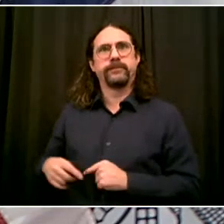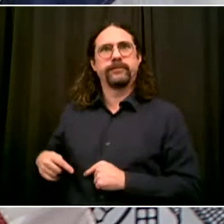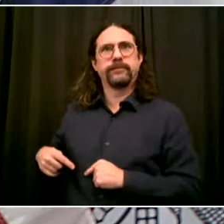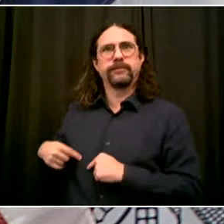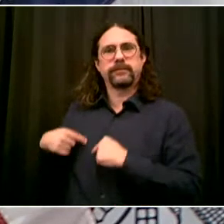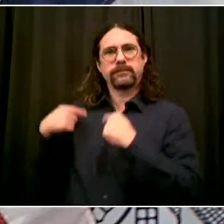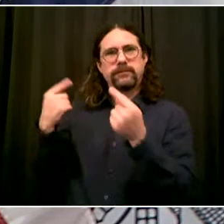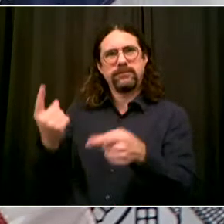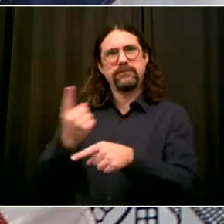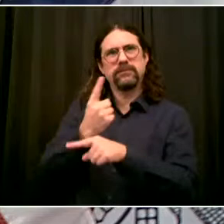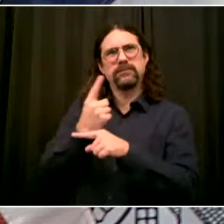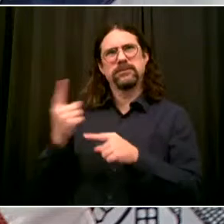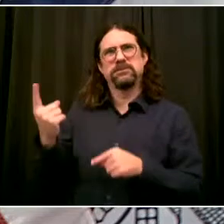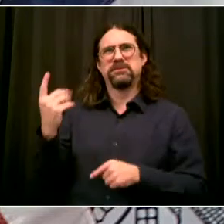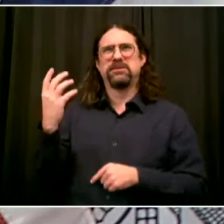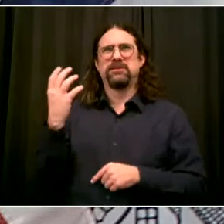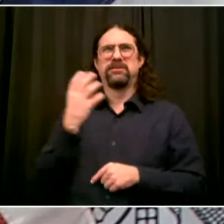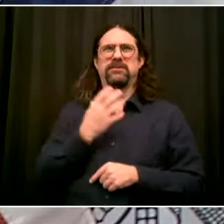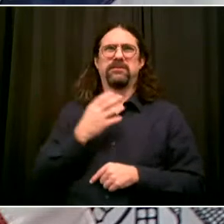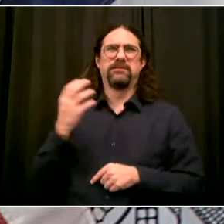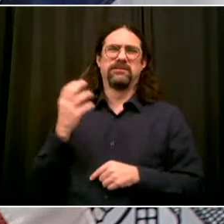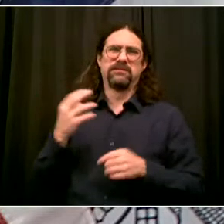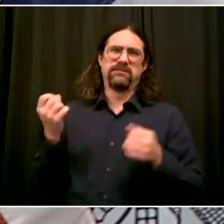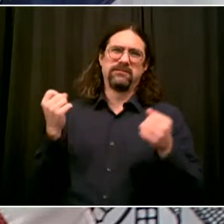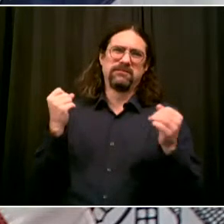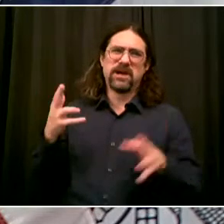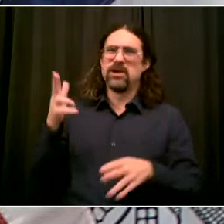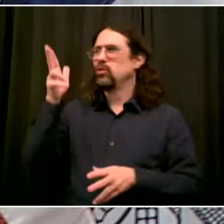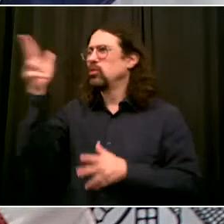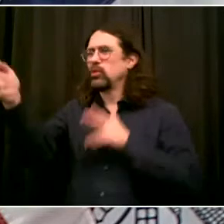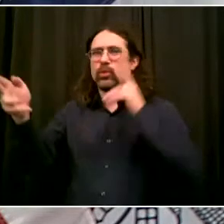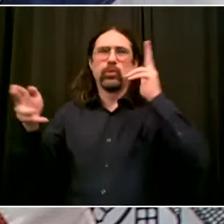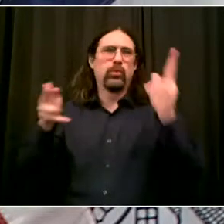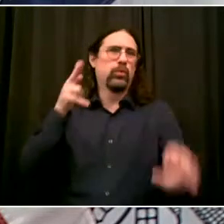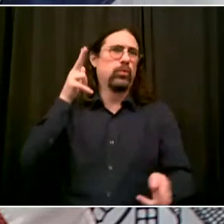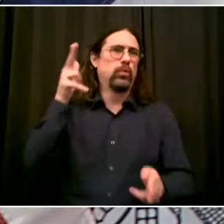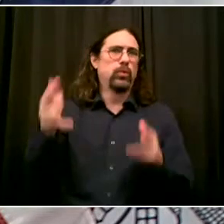SEVEN PEOPLE WERE SHOT IN BROOKLYN ONE PERSON WAS KILLED. ANOTHER 17-YEAR- OLD BOY WAS UWONNDED BBY DRDRVE- BY SHOOTING